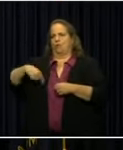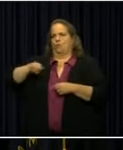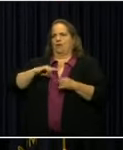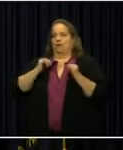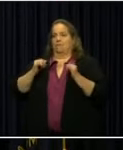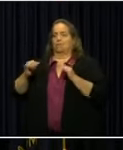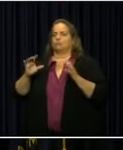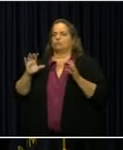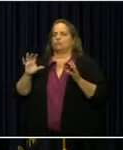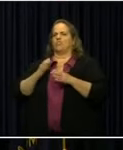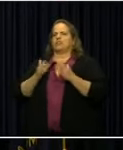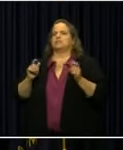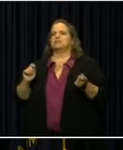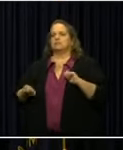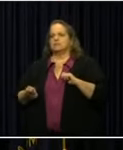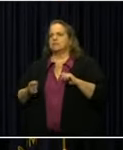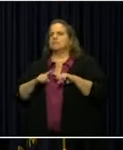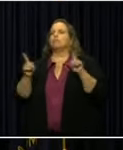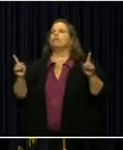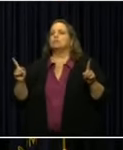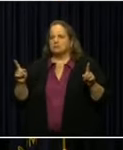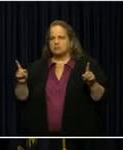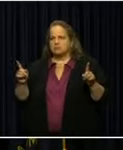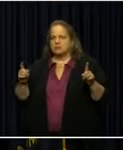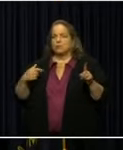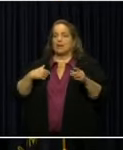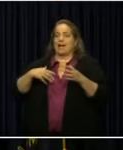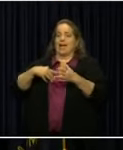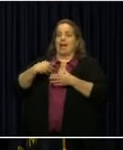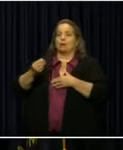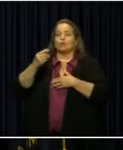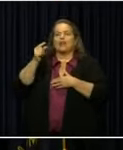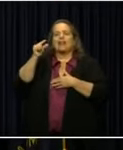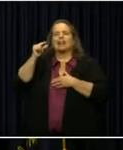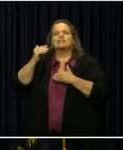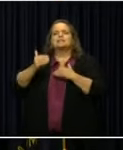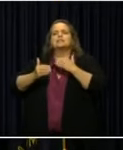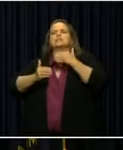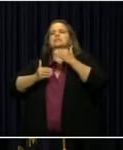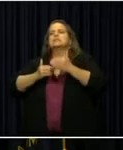THE SACRIFICE FOR A REASON. AND I THOUGHT THIS AGAIN IS JUST